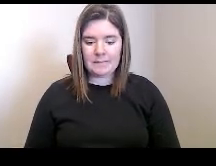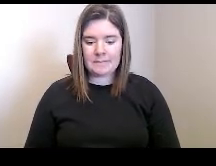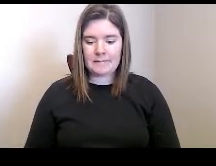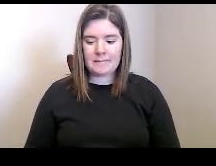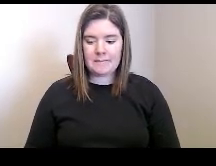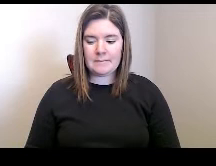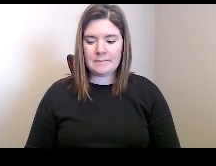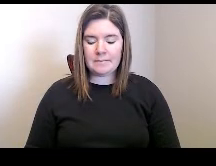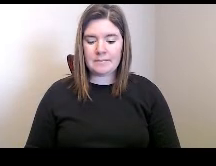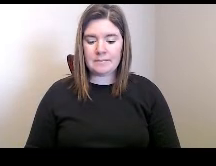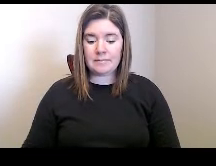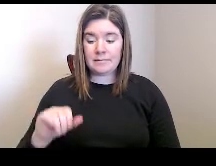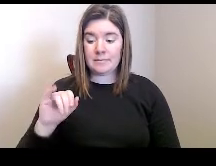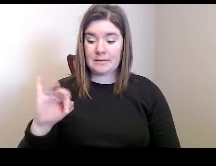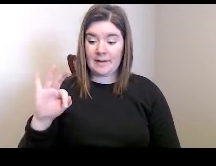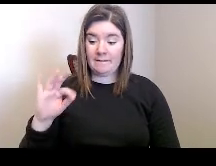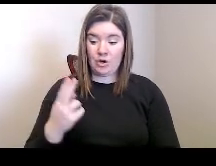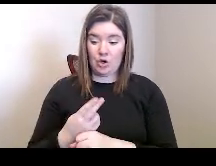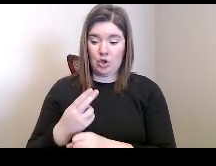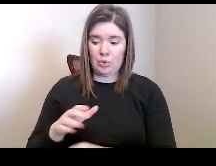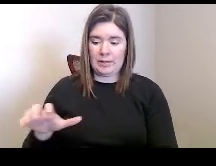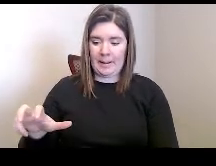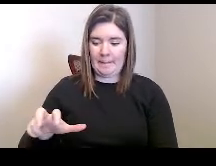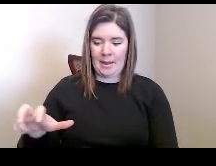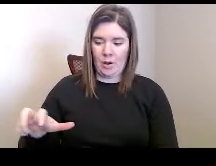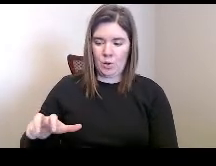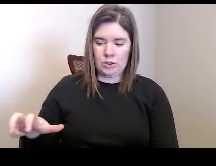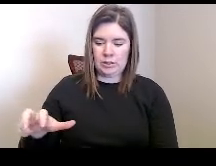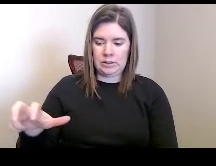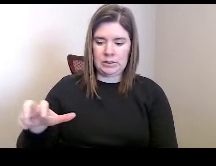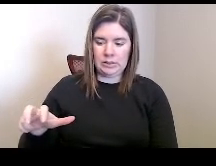I'm going to expand-- I'm going to close the accessibility checker here just to